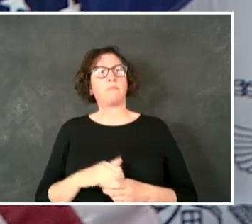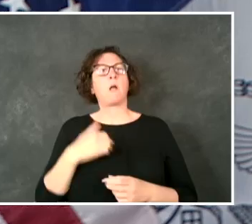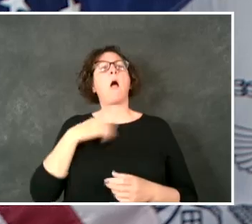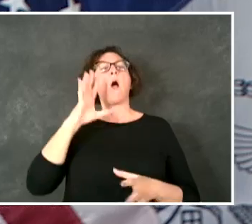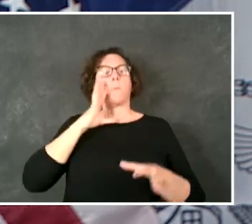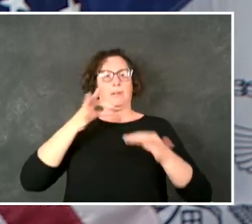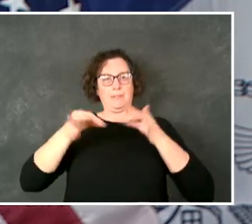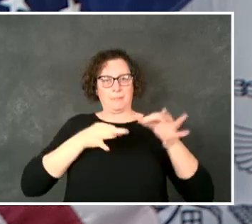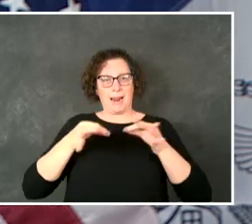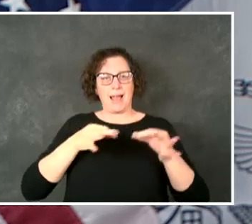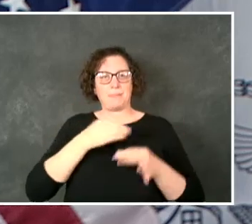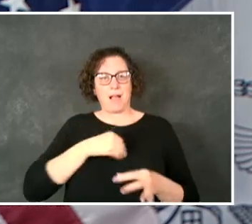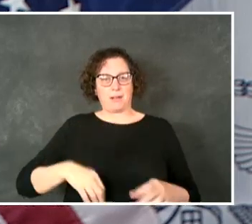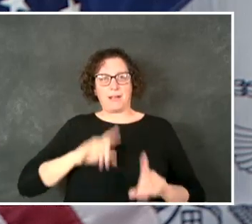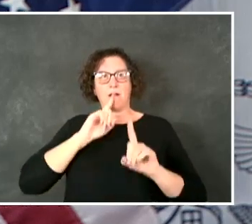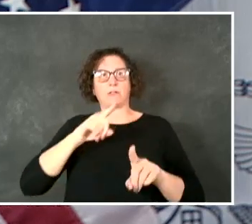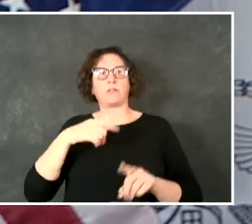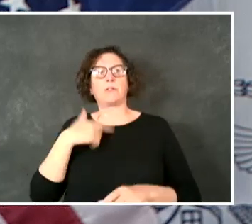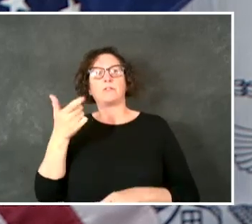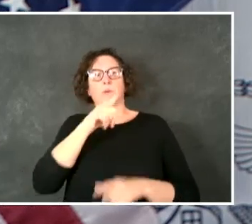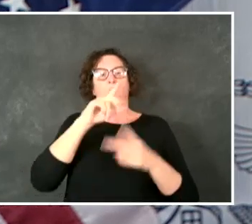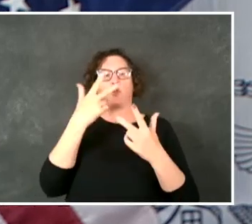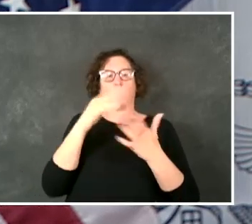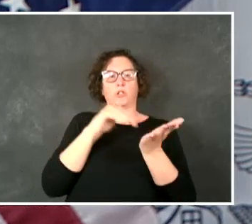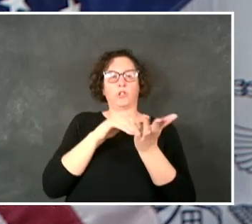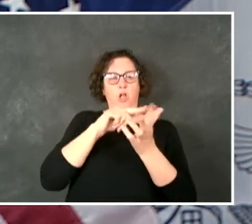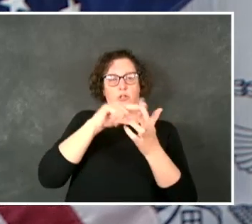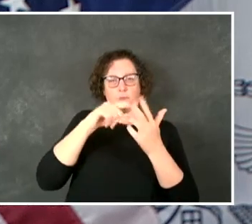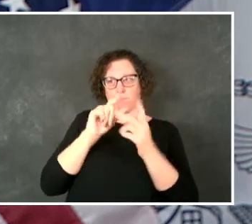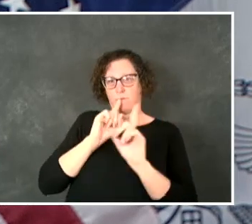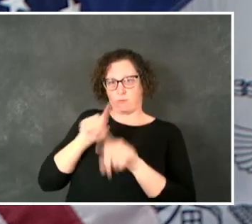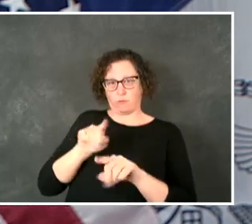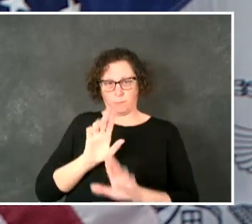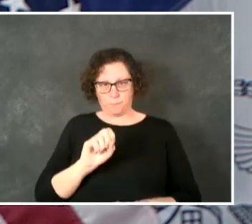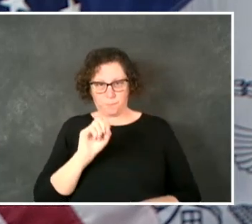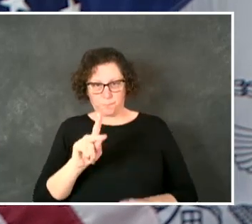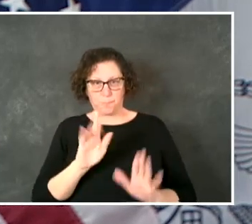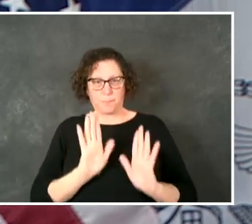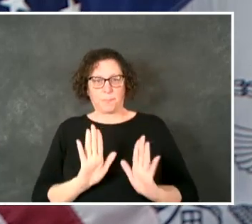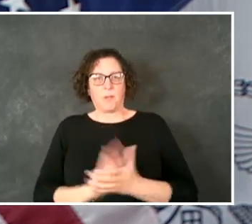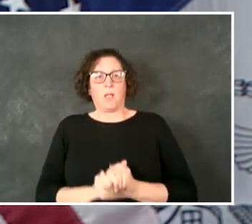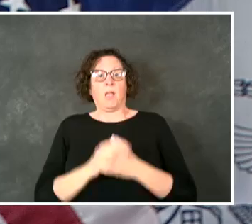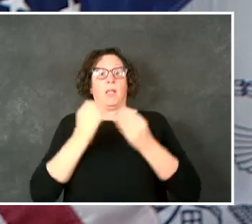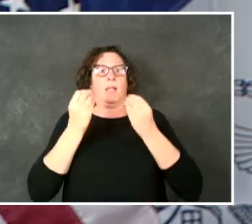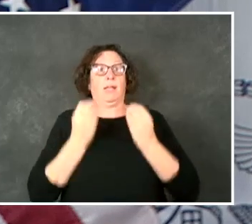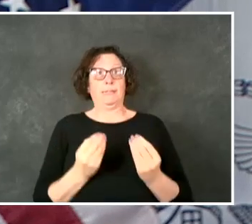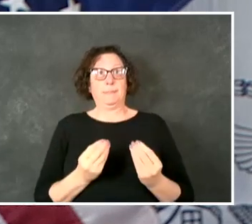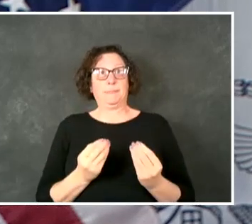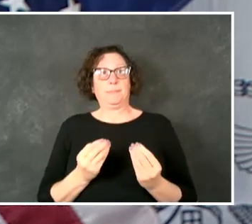REDUCES THE NEED FOR PERSONAL PROTECTIVE EQUIPMENT. I'M GOING TO START AS THE LAYMAN HERE AND